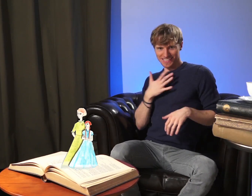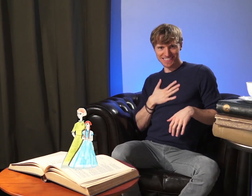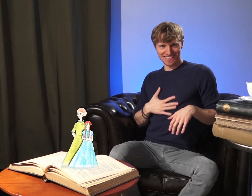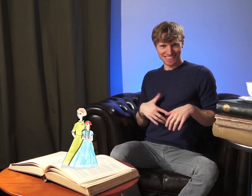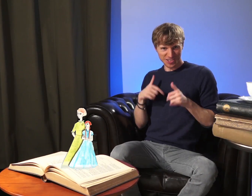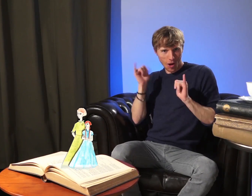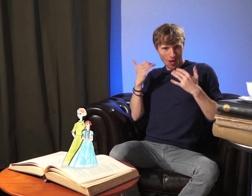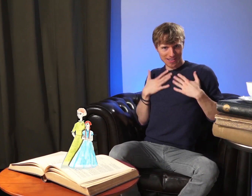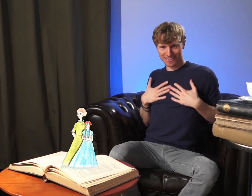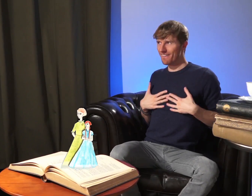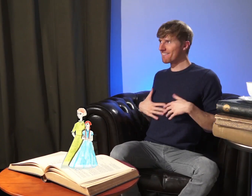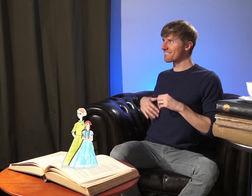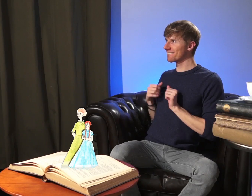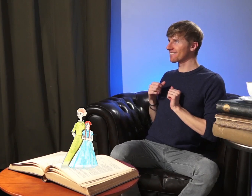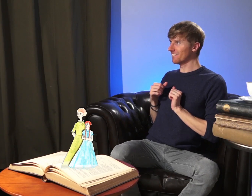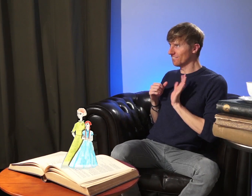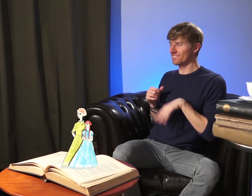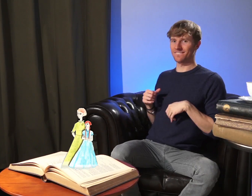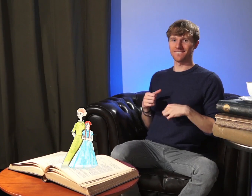So she agreed.